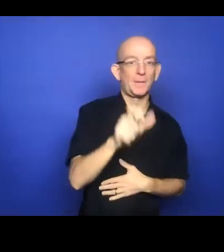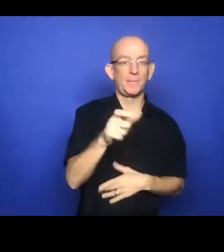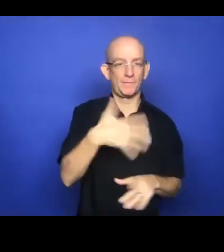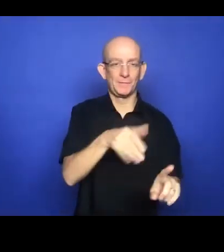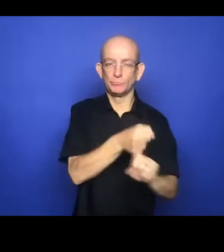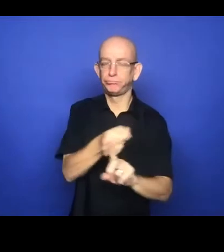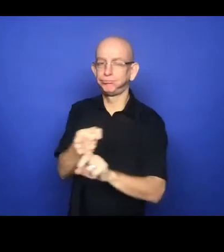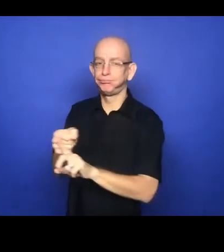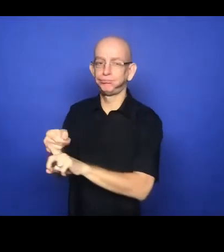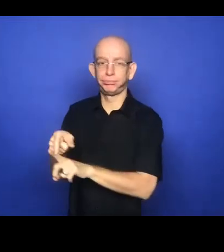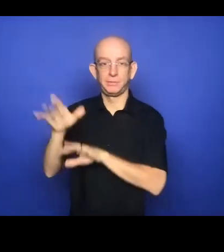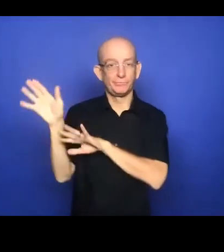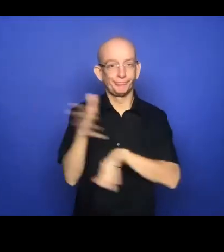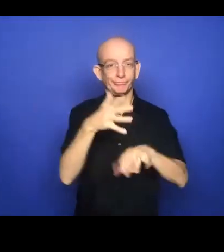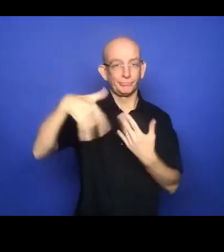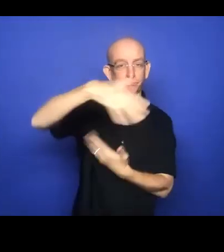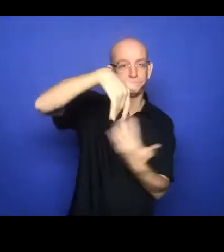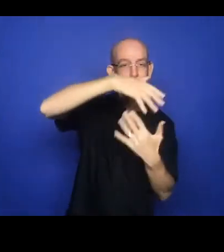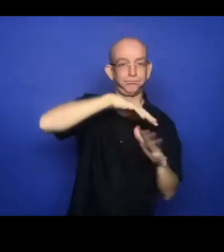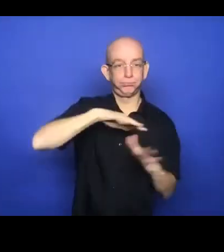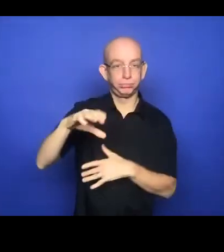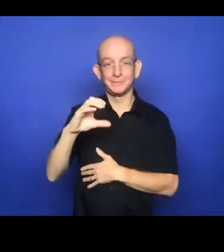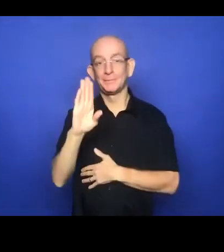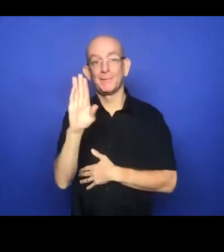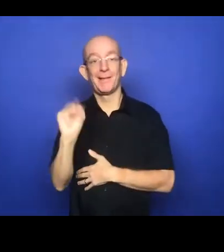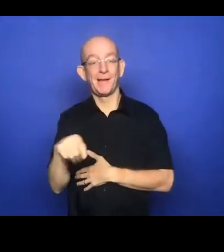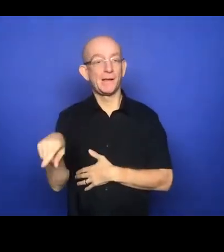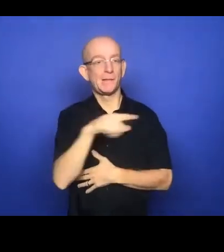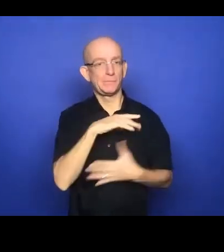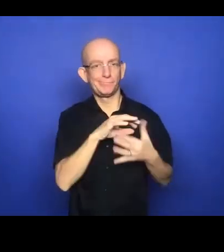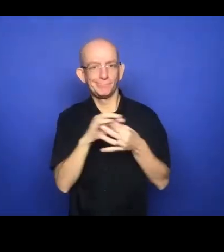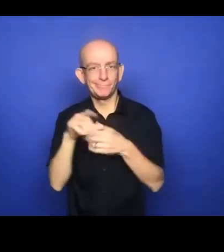Disabled Rehabilitation and Research Association (DRRA) and ADD